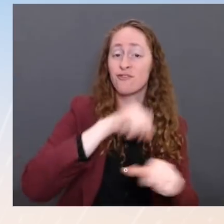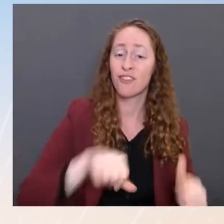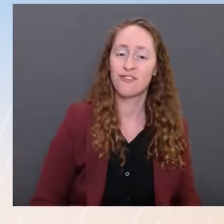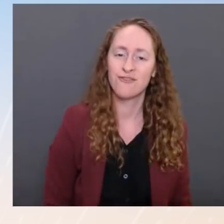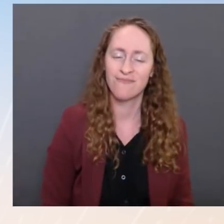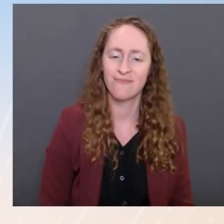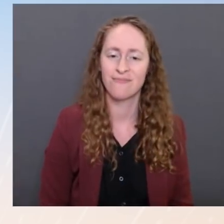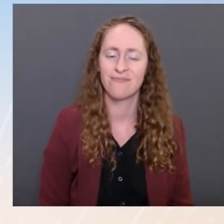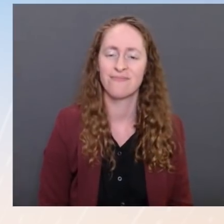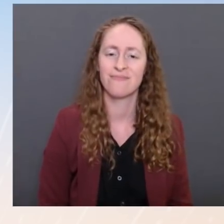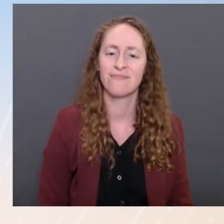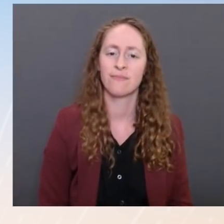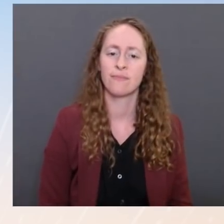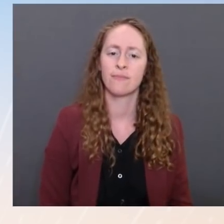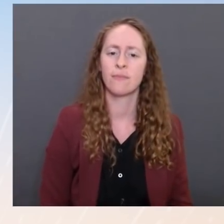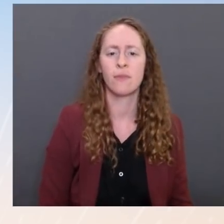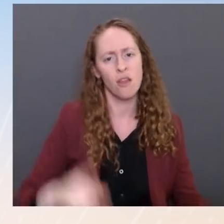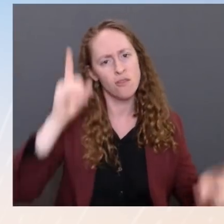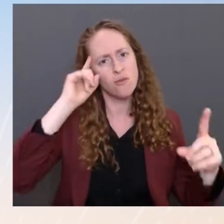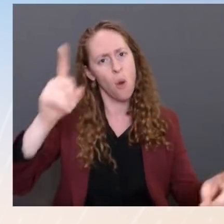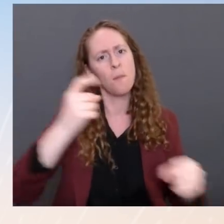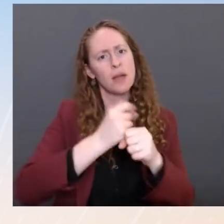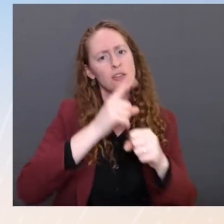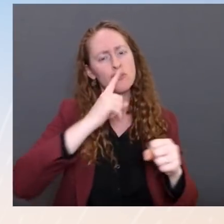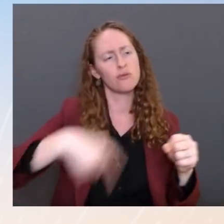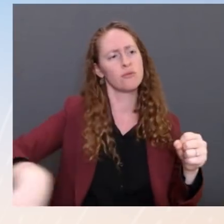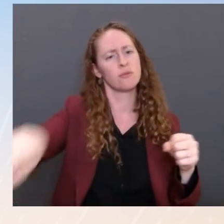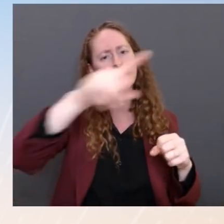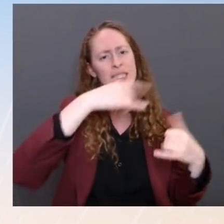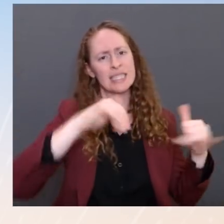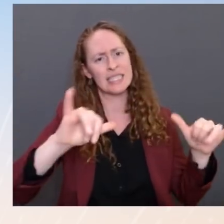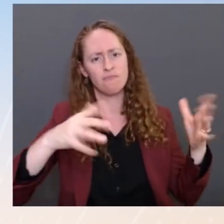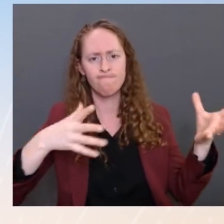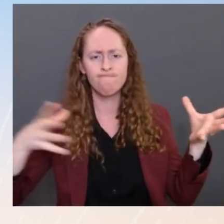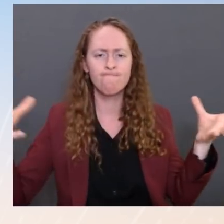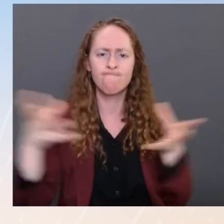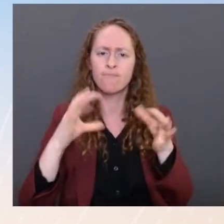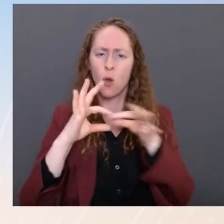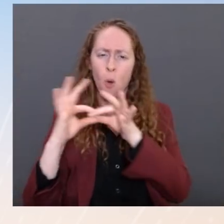working together, coordinating, you know, to prevent complacency, to prevent deaths,